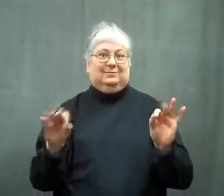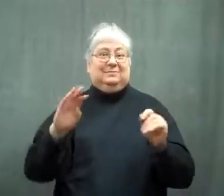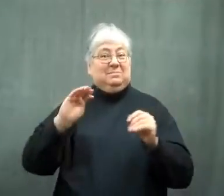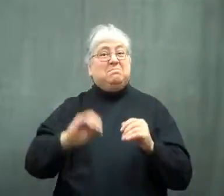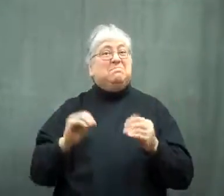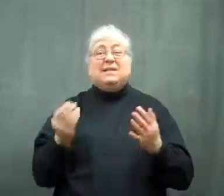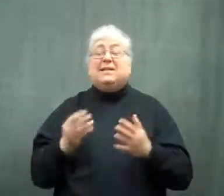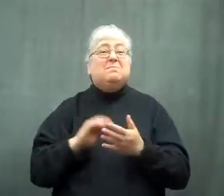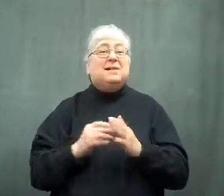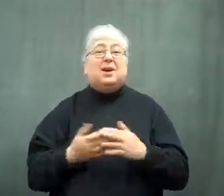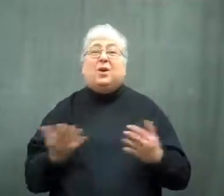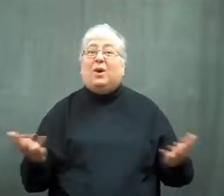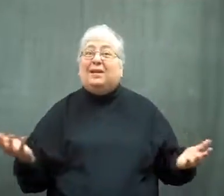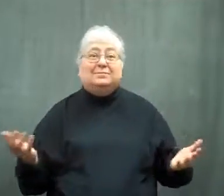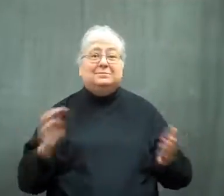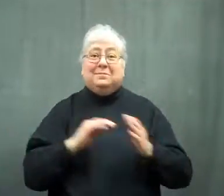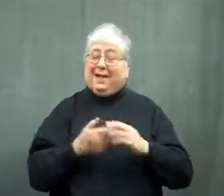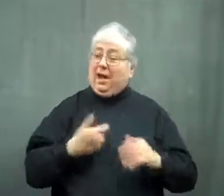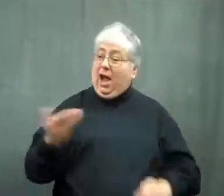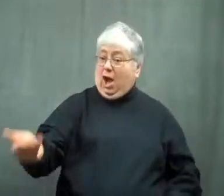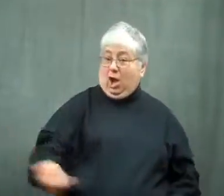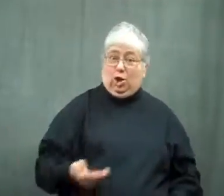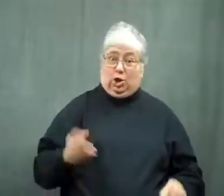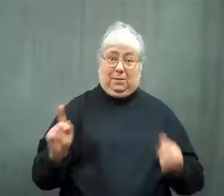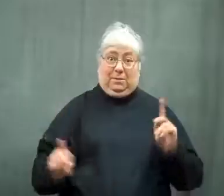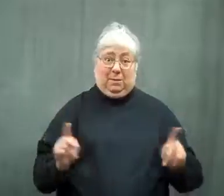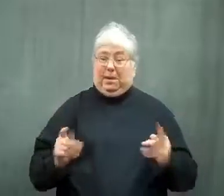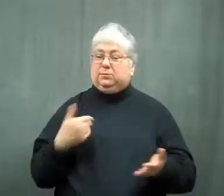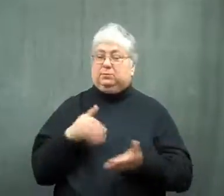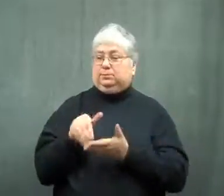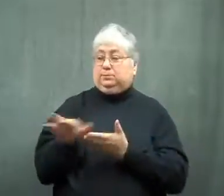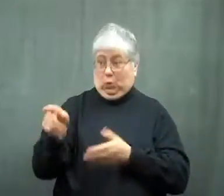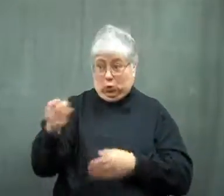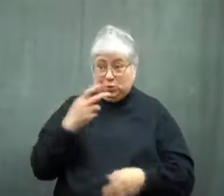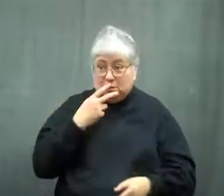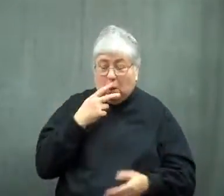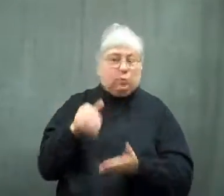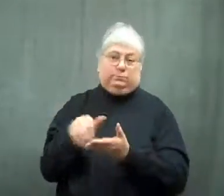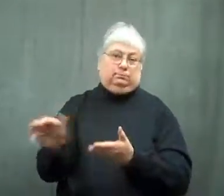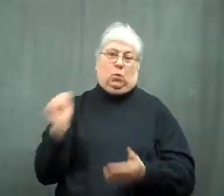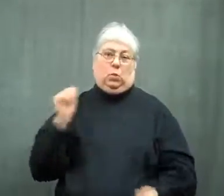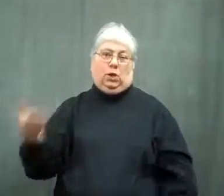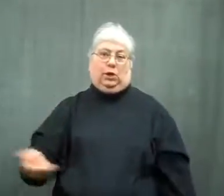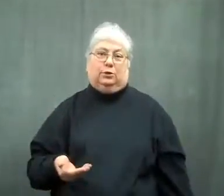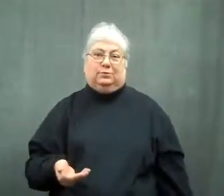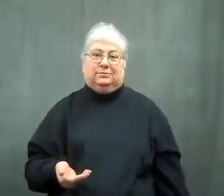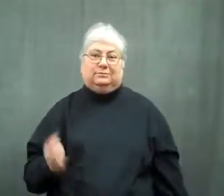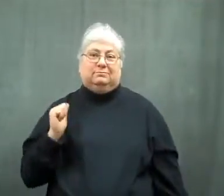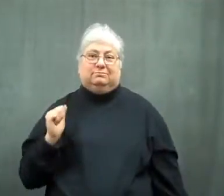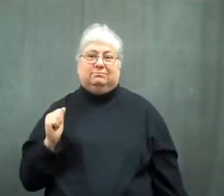That means places are refusing to hire people who smoke.